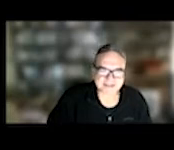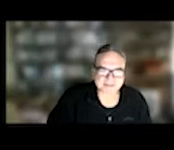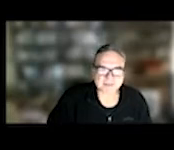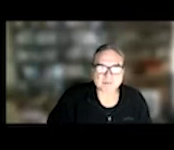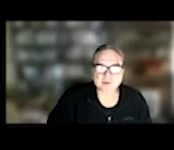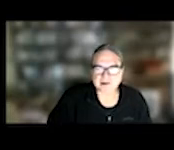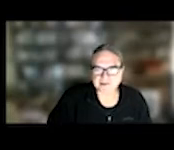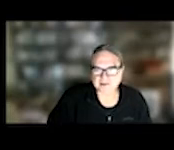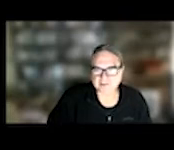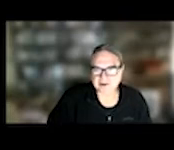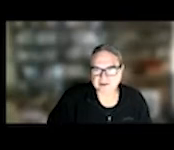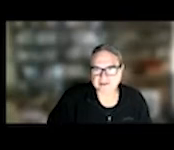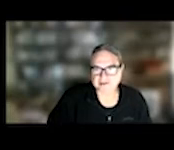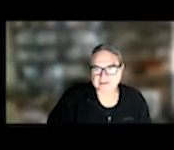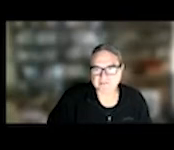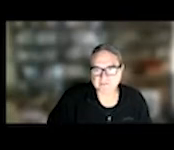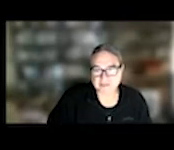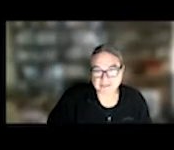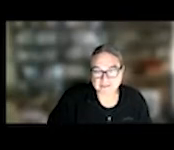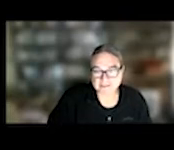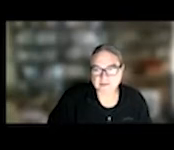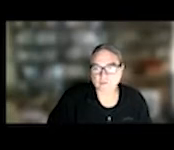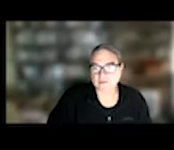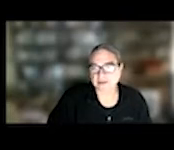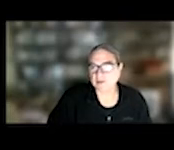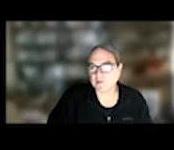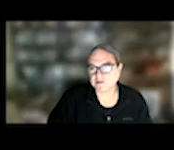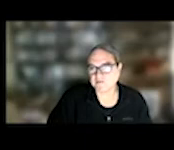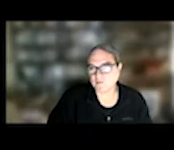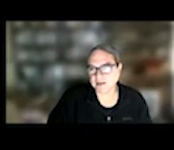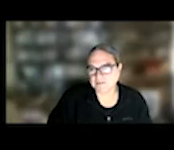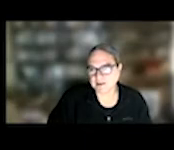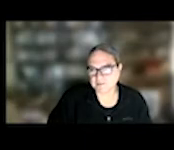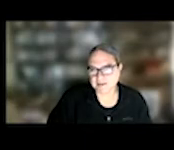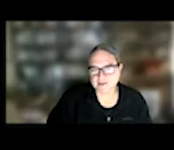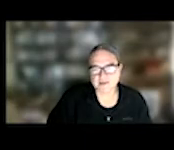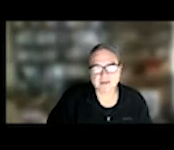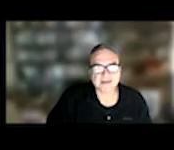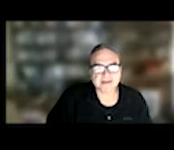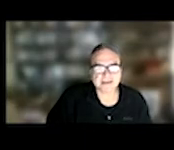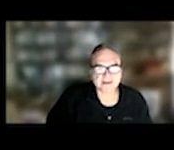but the blue bars or the American Indian deaths and the yellow bars for the white population and